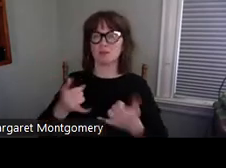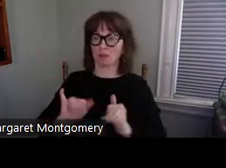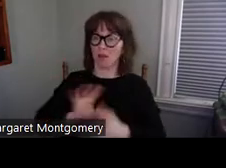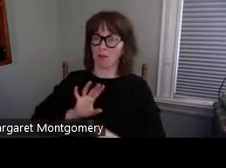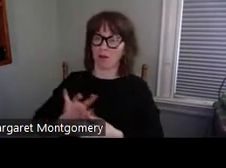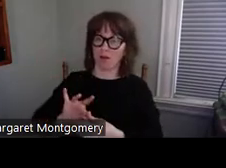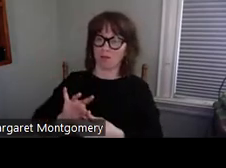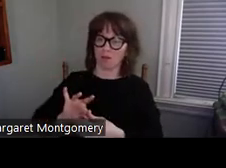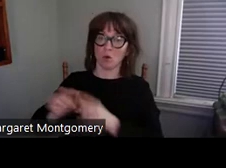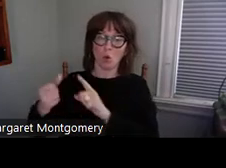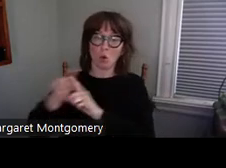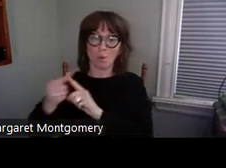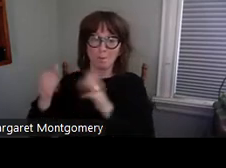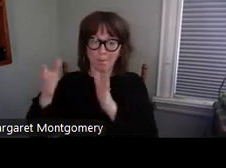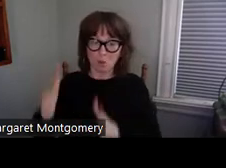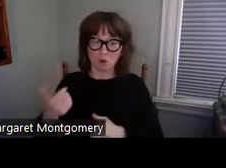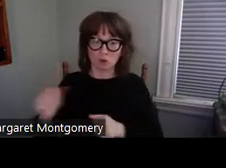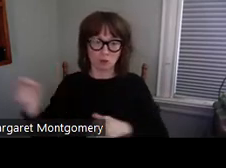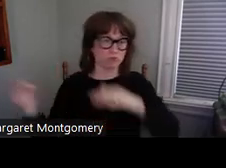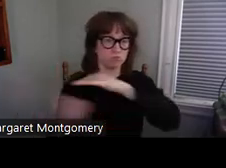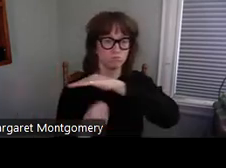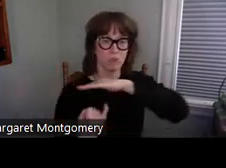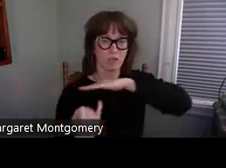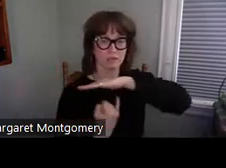12:44:47 their targets from others close to them. If you think you might be experiencing